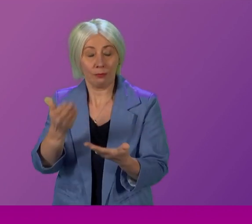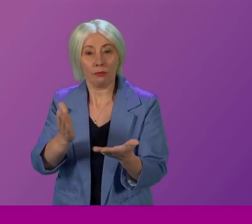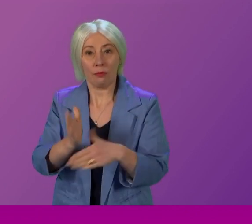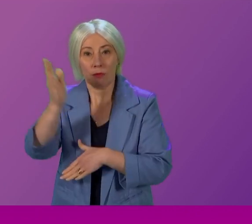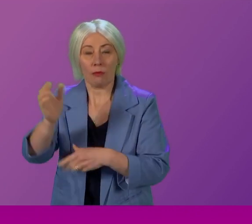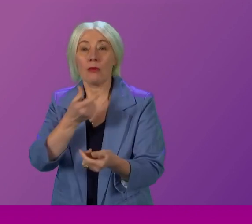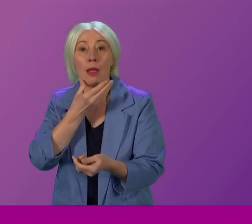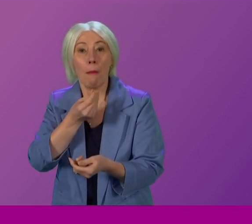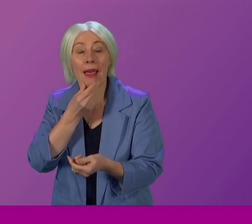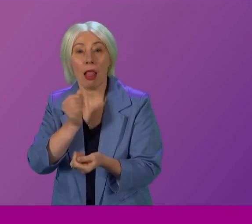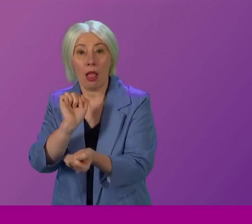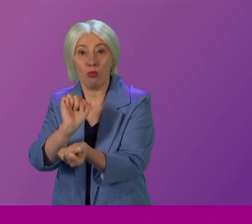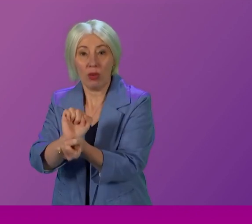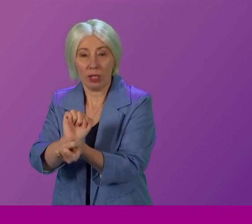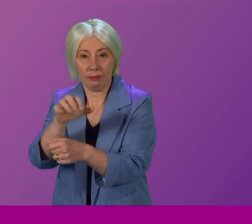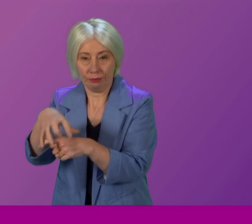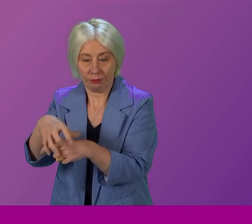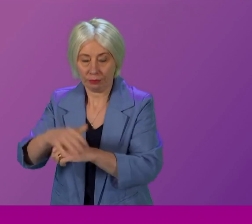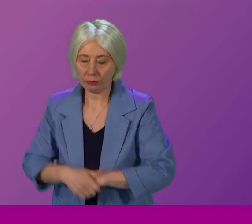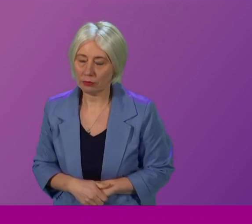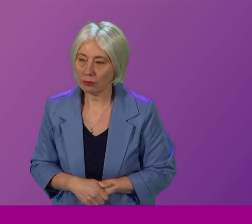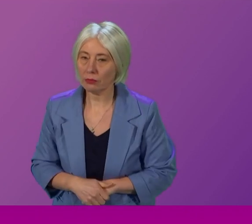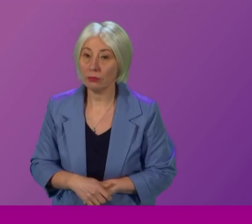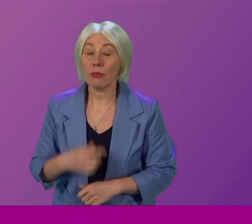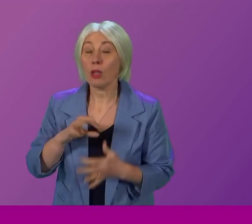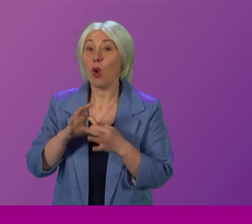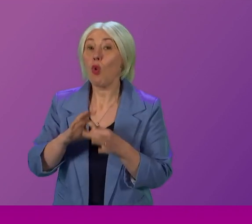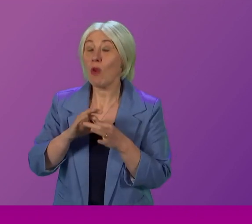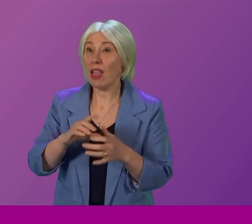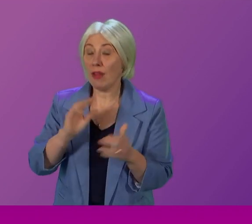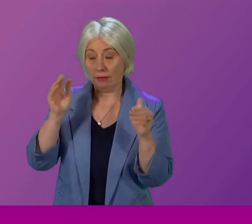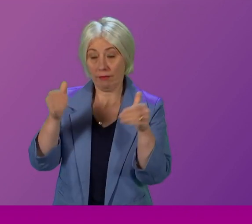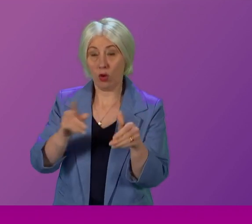What is relevant here, and is the reason why I have focused on it, is the crime and the